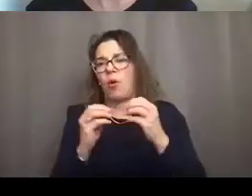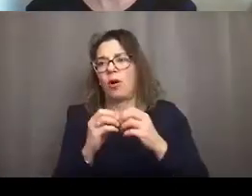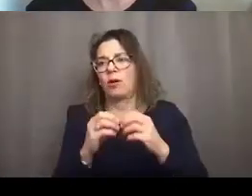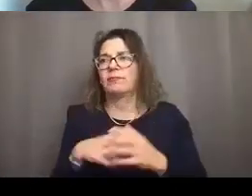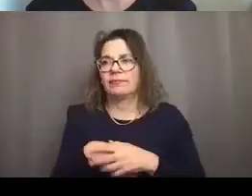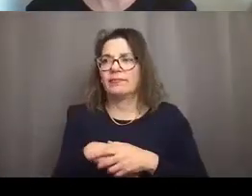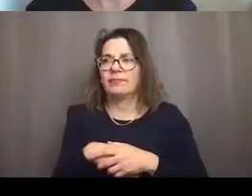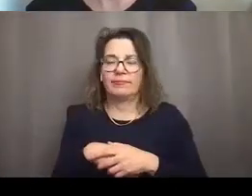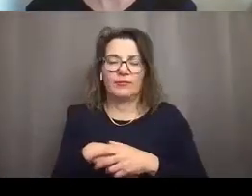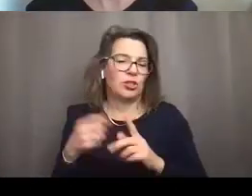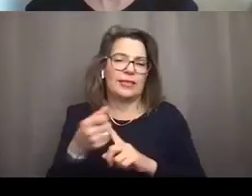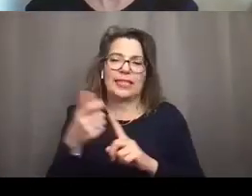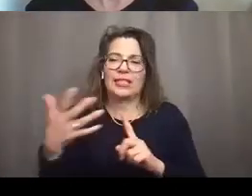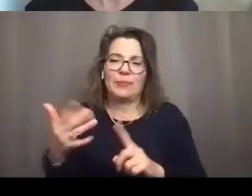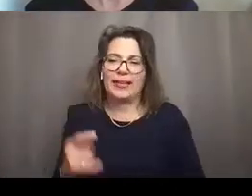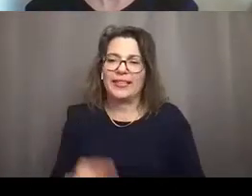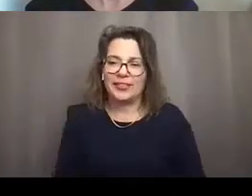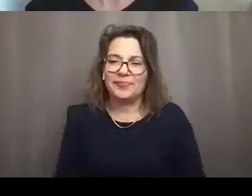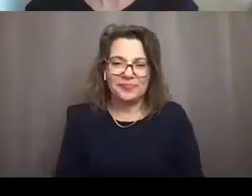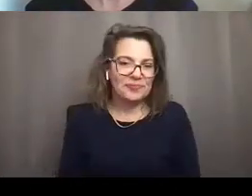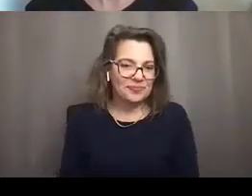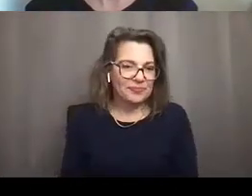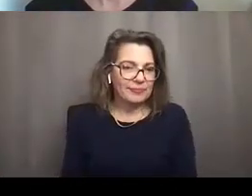just expand that and you will see everything here.